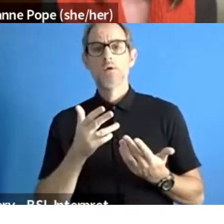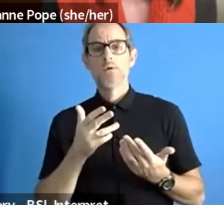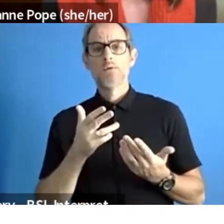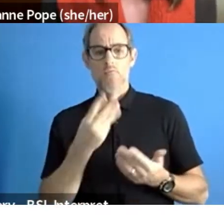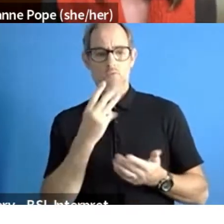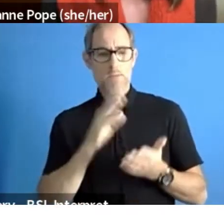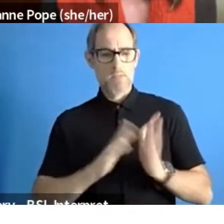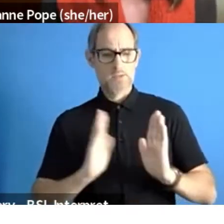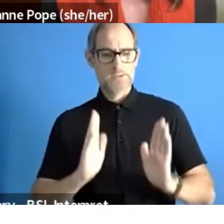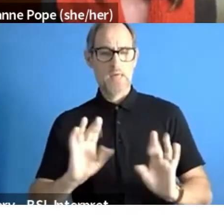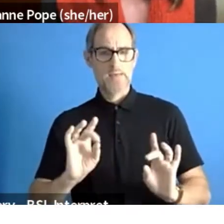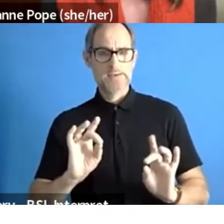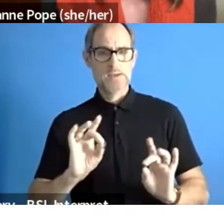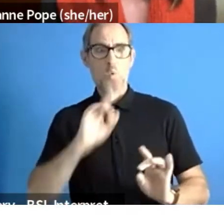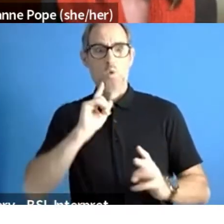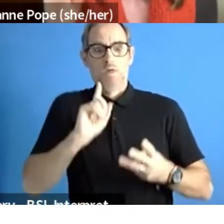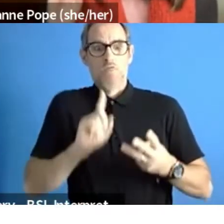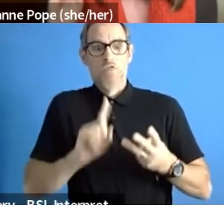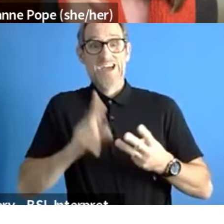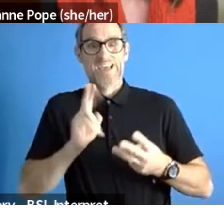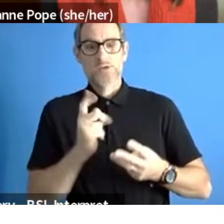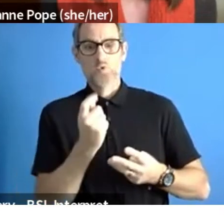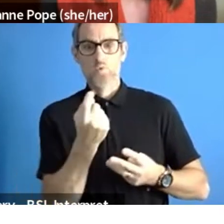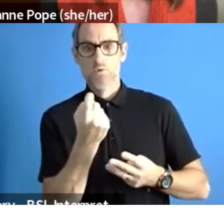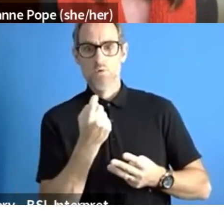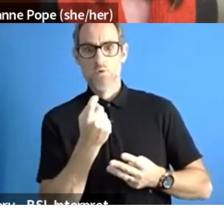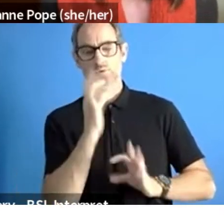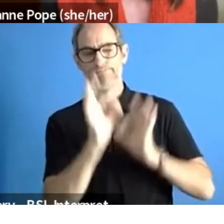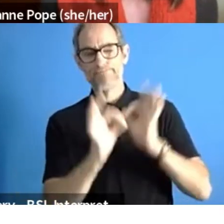We're going to do another survey soon and we're hoping to see another